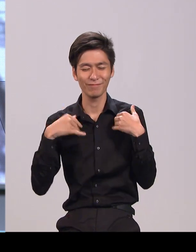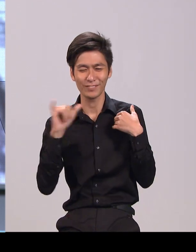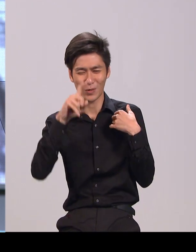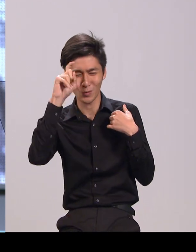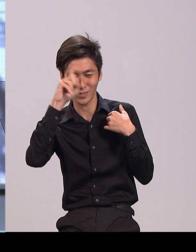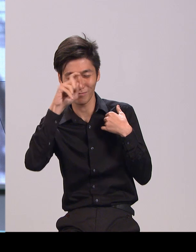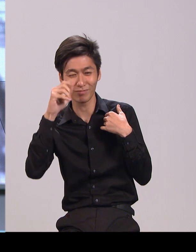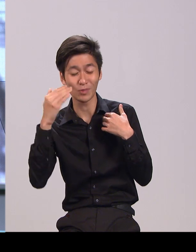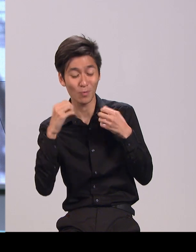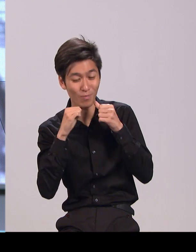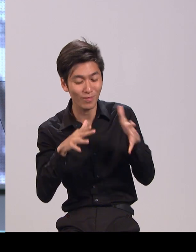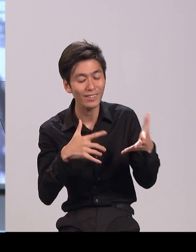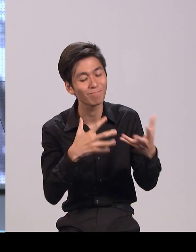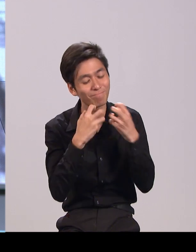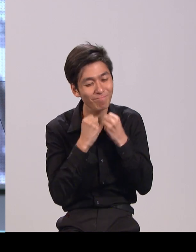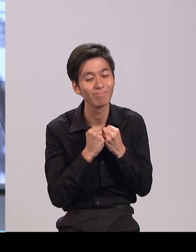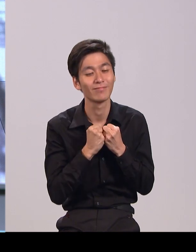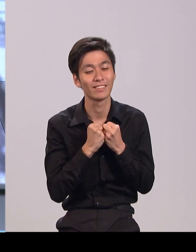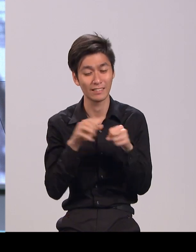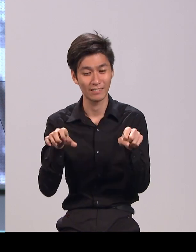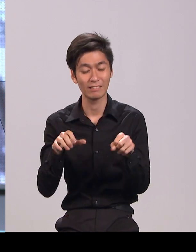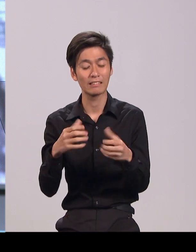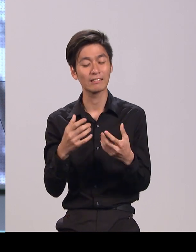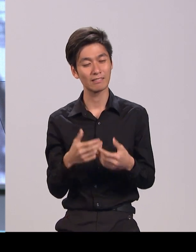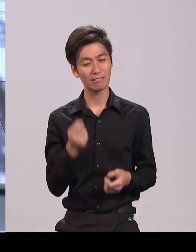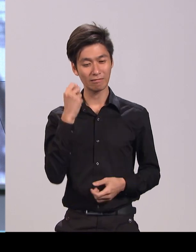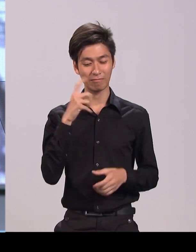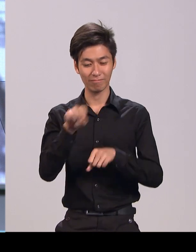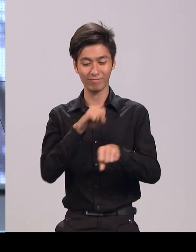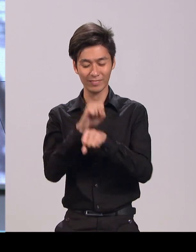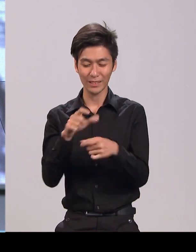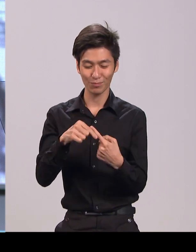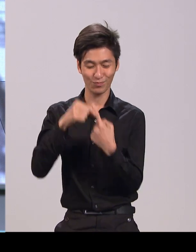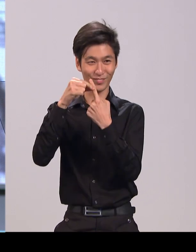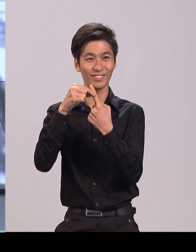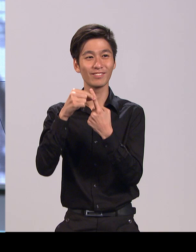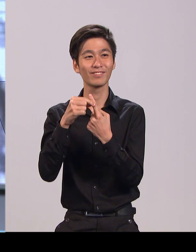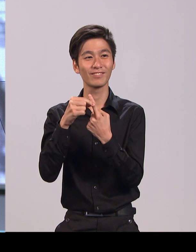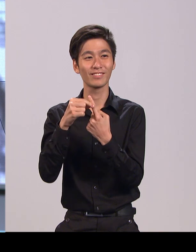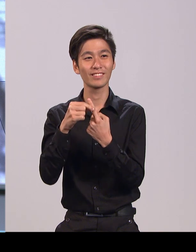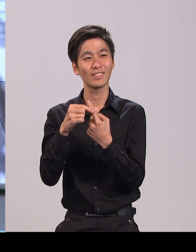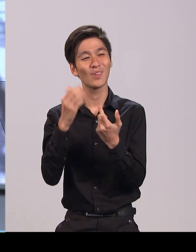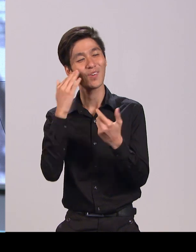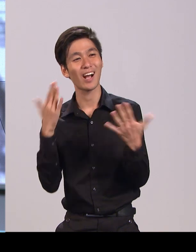So that we know how precious Singapore is and we know how to enjoy it and to protect it.